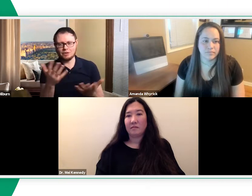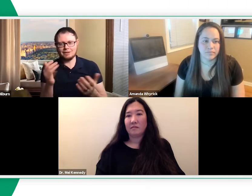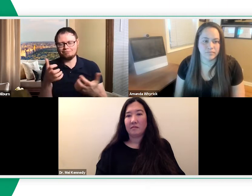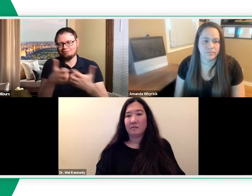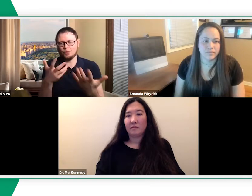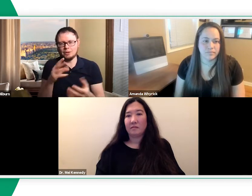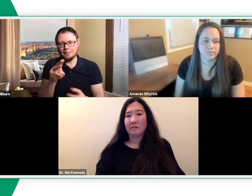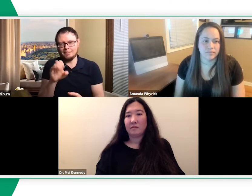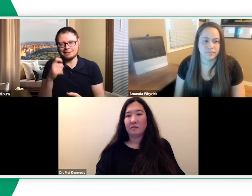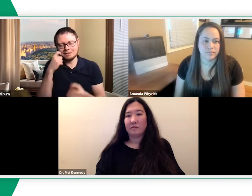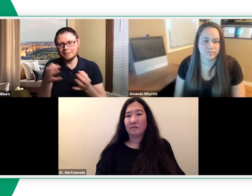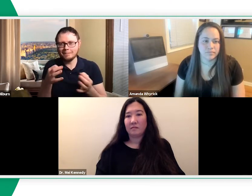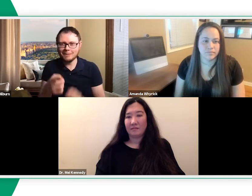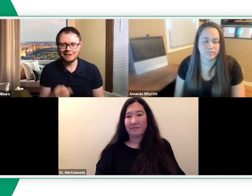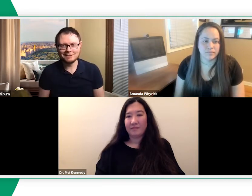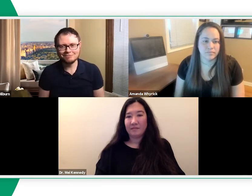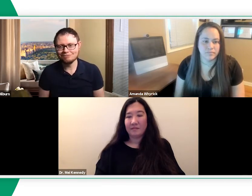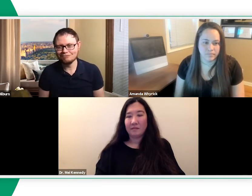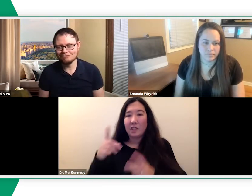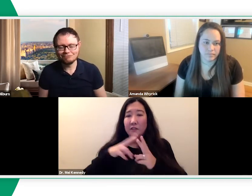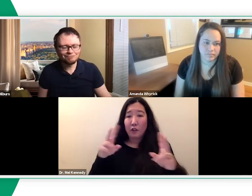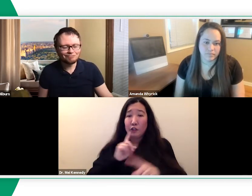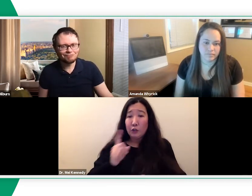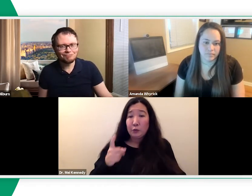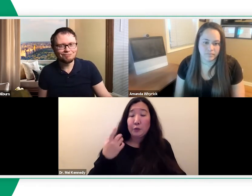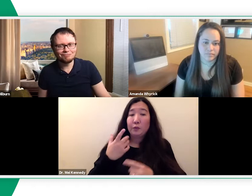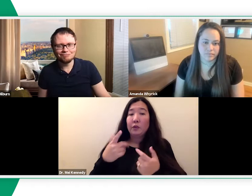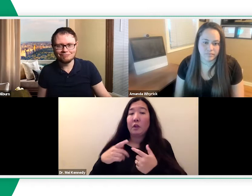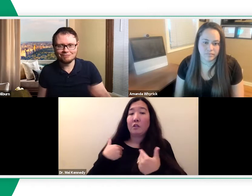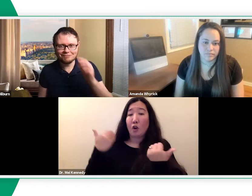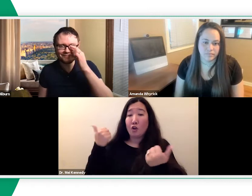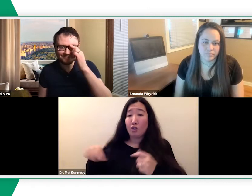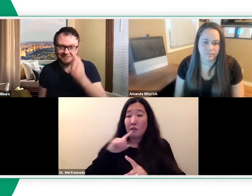software, then expanding on from there. Basically, the same as what Mei was talking about.